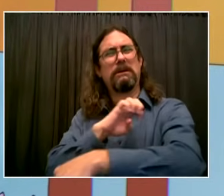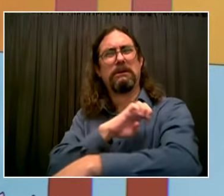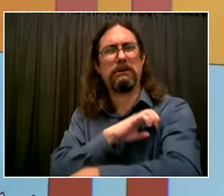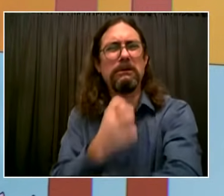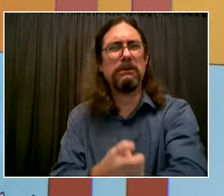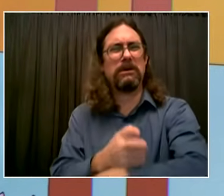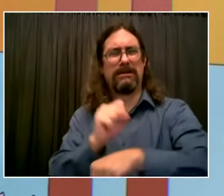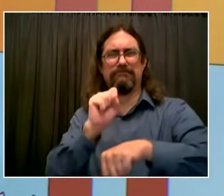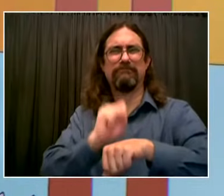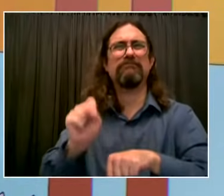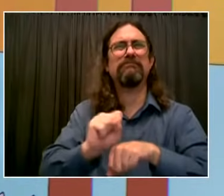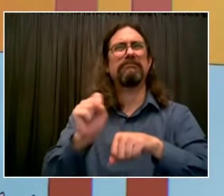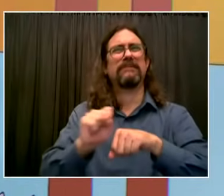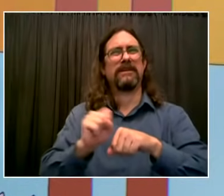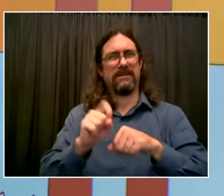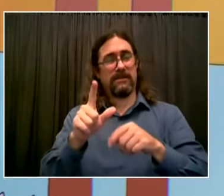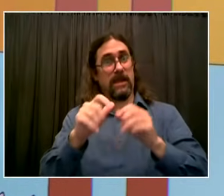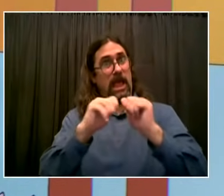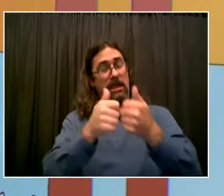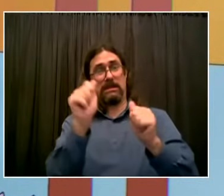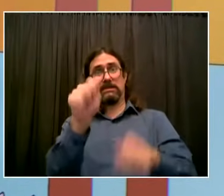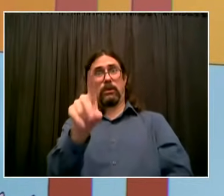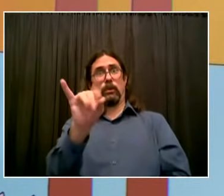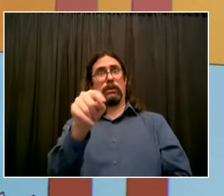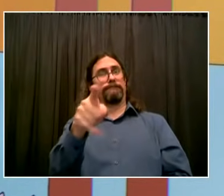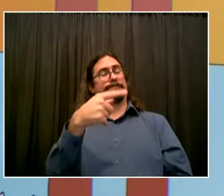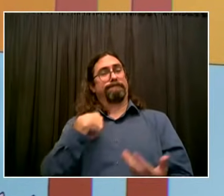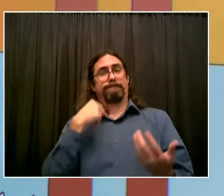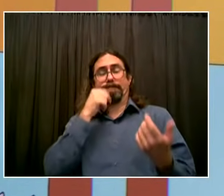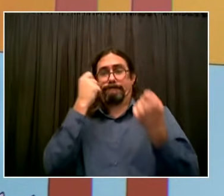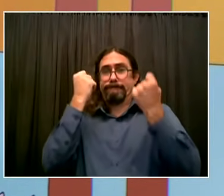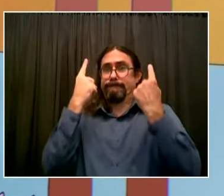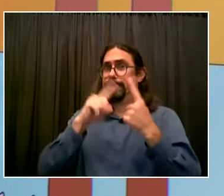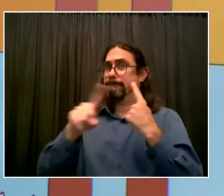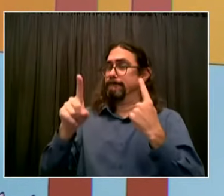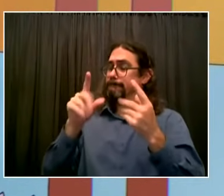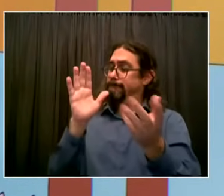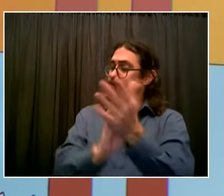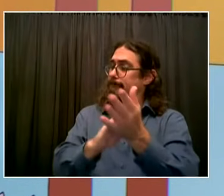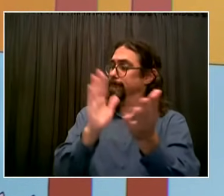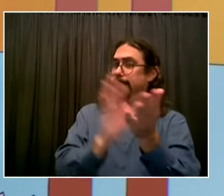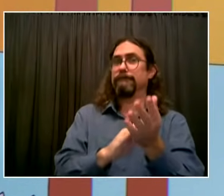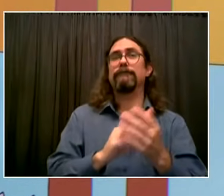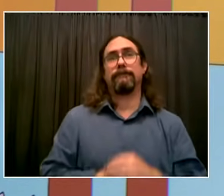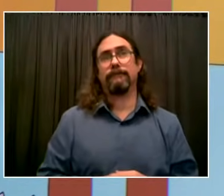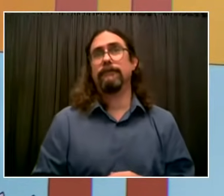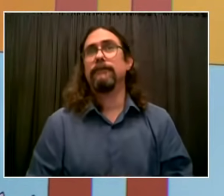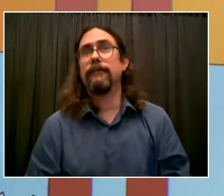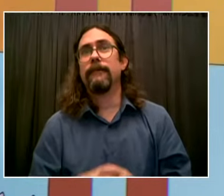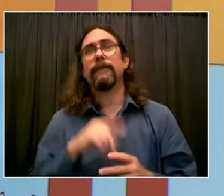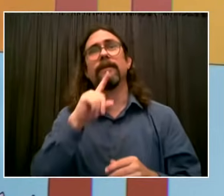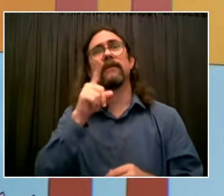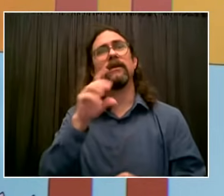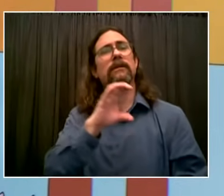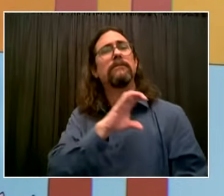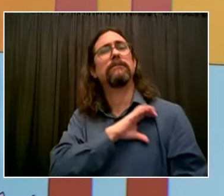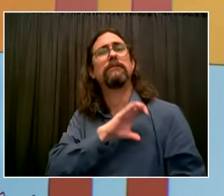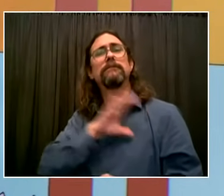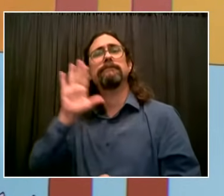YOU DO IT, UTB I'M GLAD THAT YOU DO. I REALLY APPRECIEAT WHAT YOU SAI BDECAUSE WE HAVE TO HOLD OURSELVES TO A